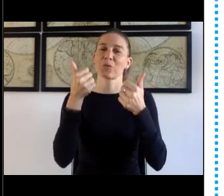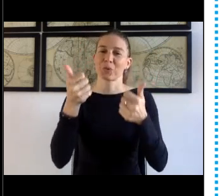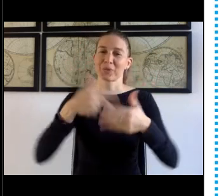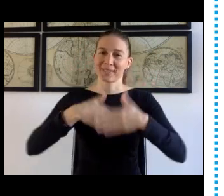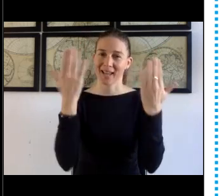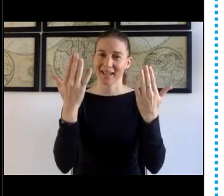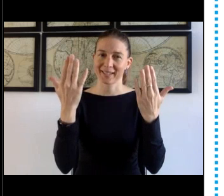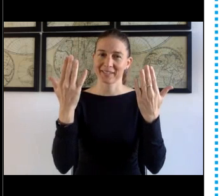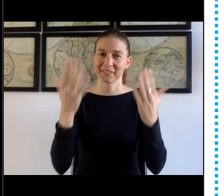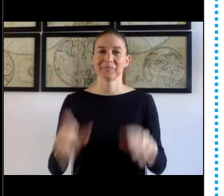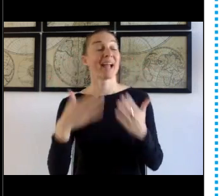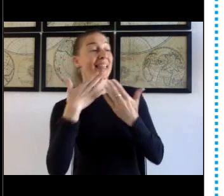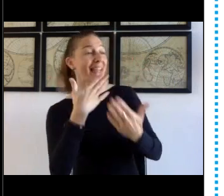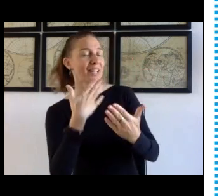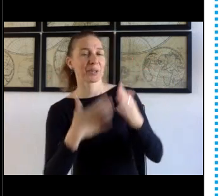Thank you. Bye.